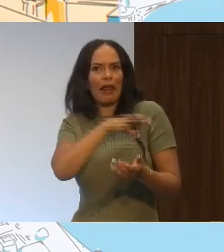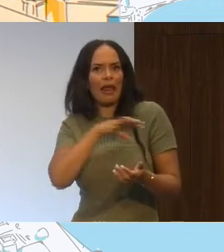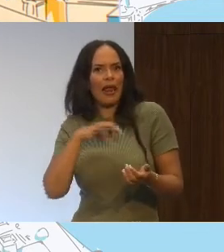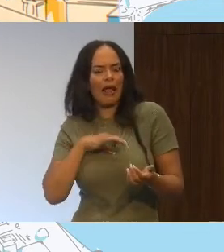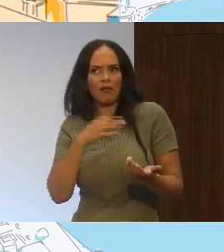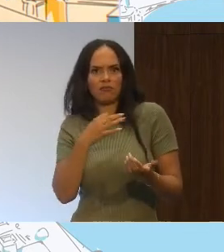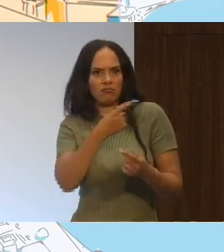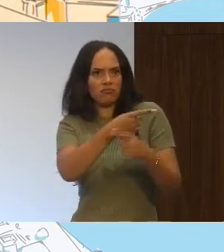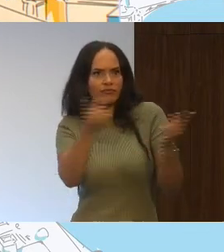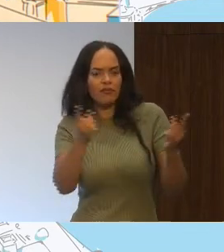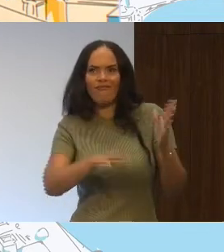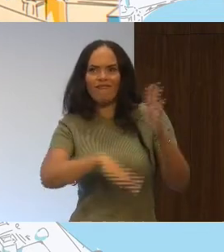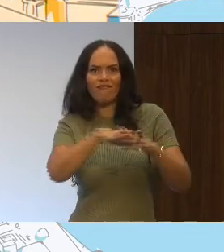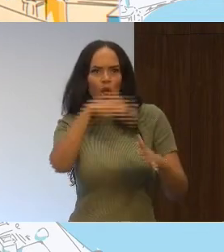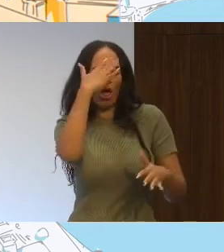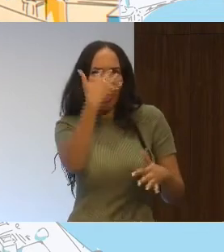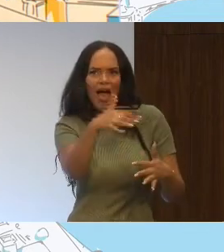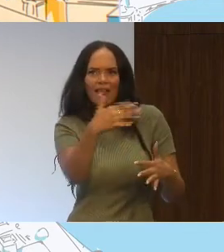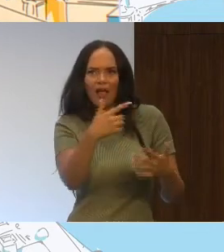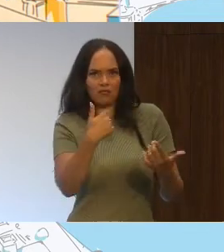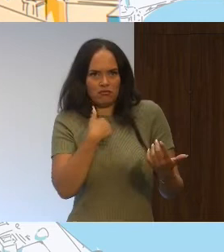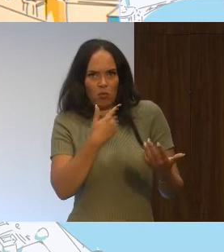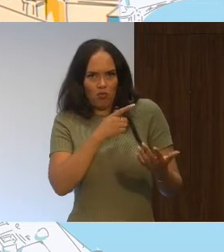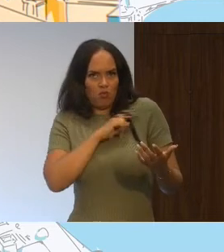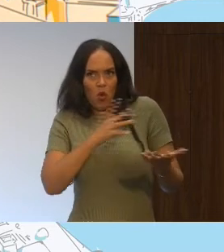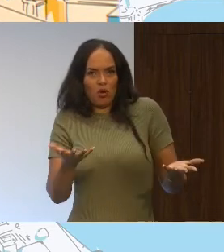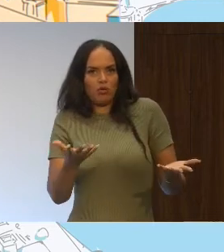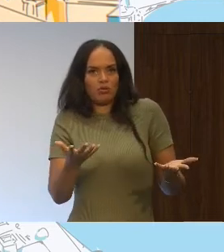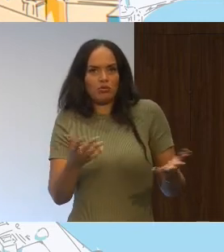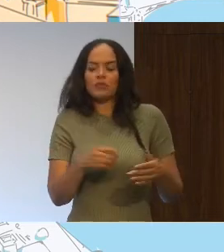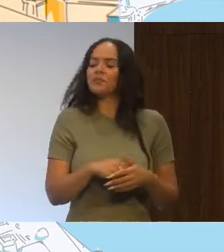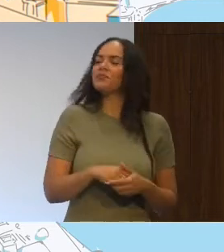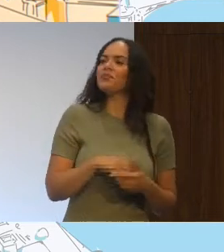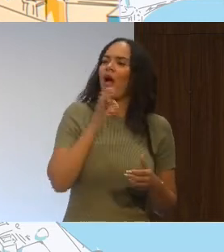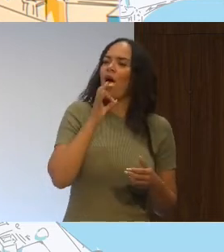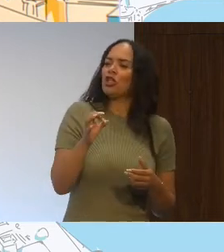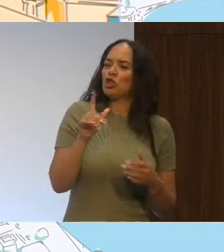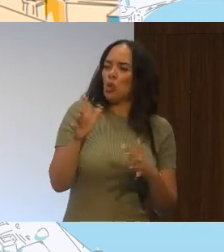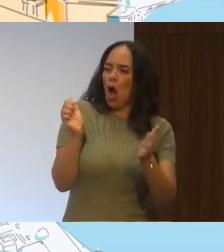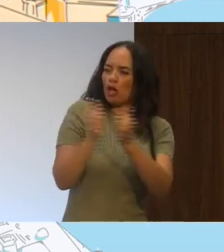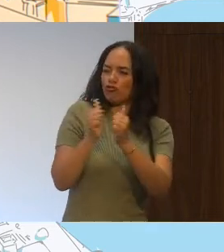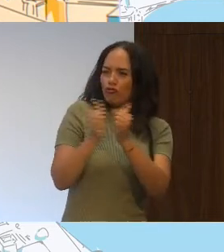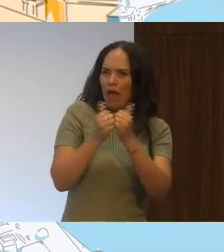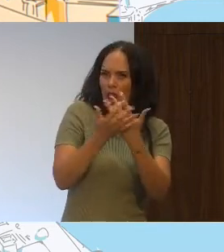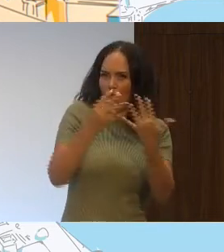Um, would you agree that a lot of neurologists do not find headache fascinating.